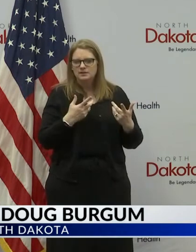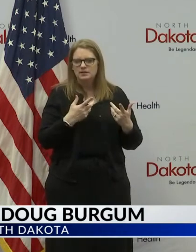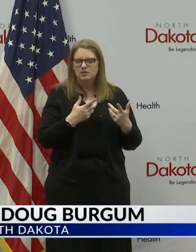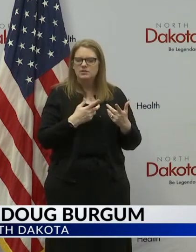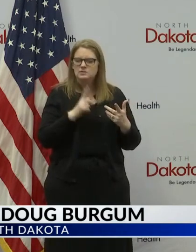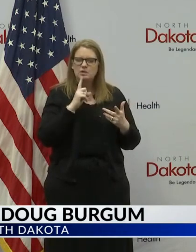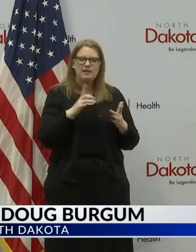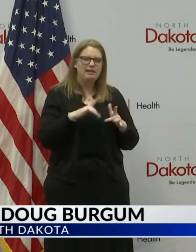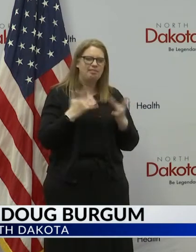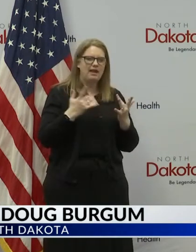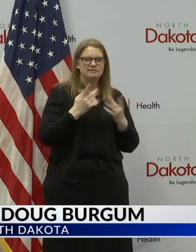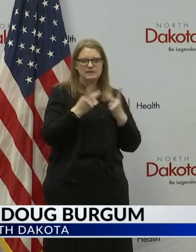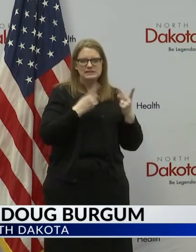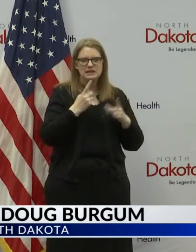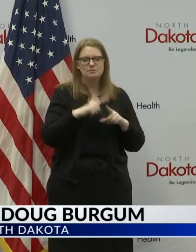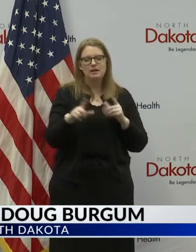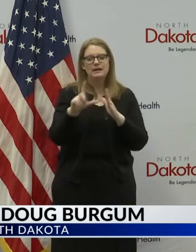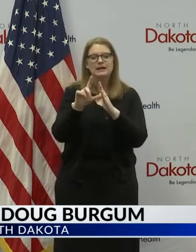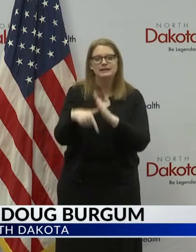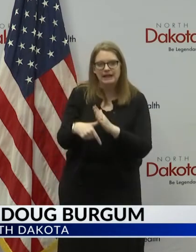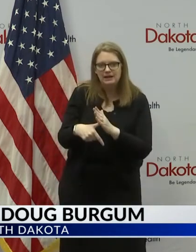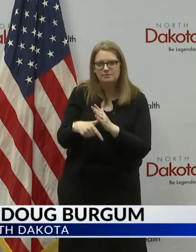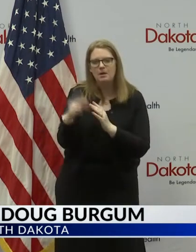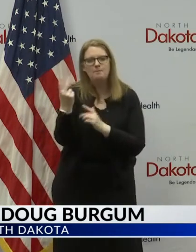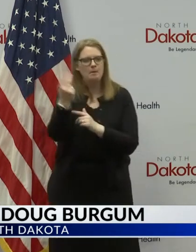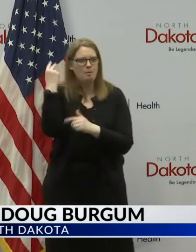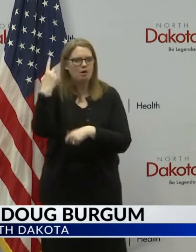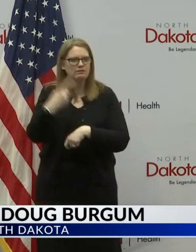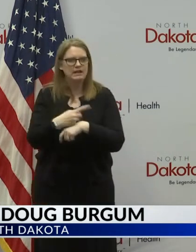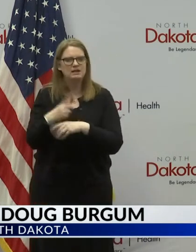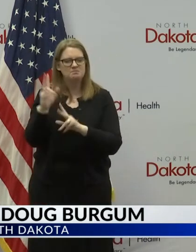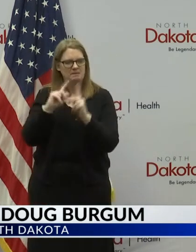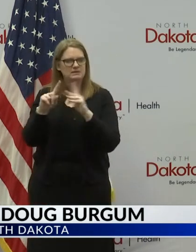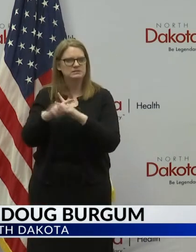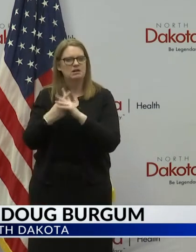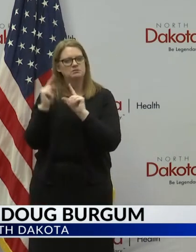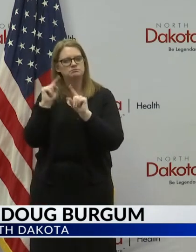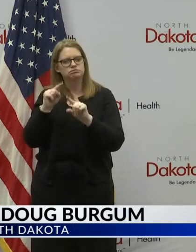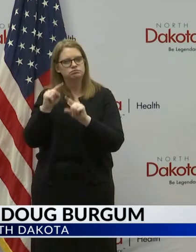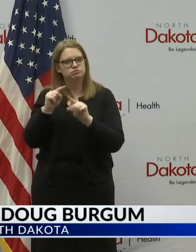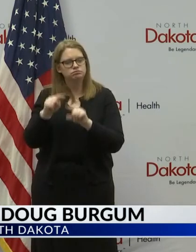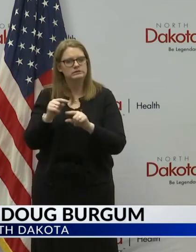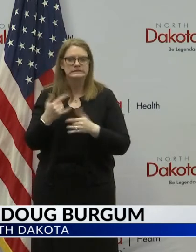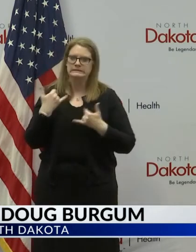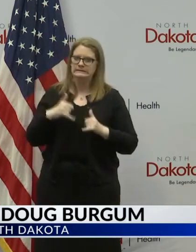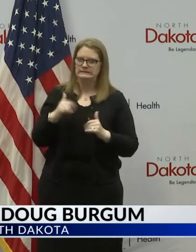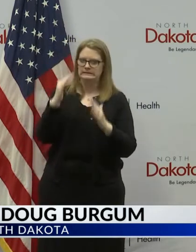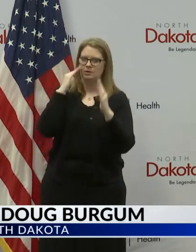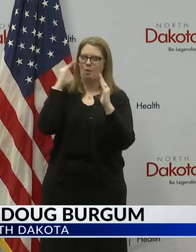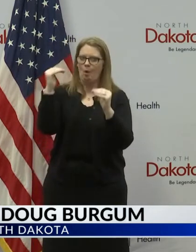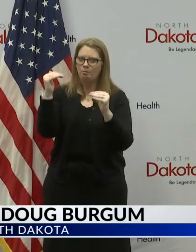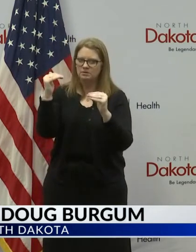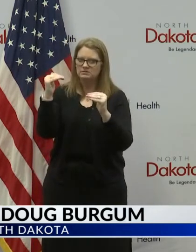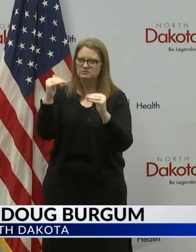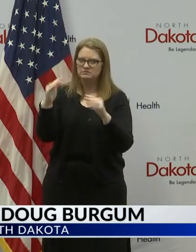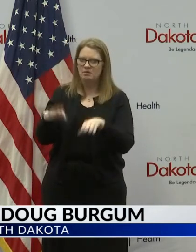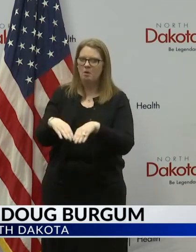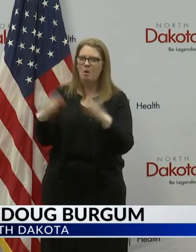PRETTY LIGHT USAGE, TYPICALLY WHEN SCHOOL IS STILL IN. THE REALTIME WHEN THINGS KICK OFF FOR OUR STATE PARK